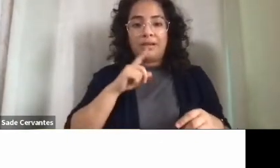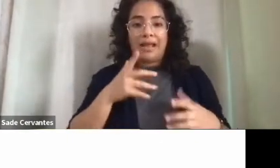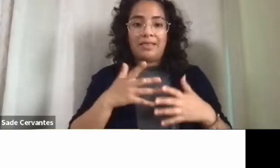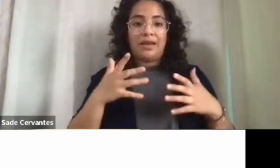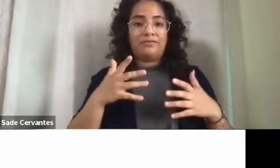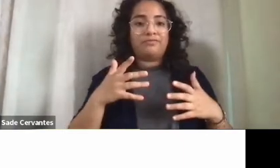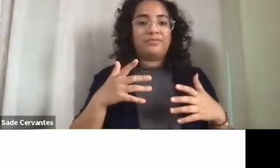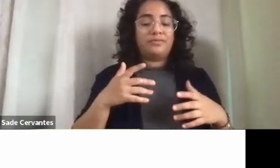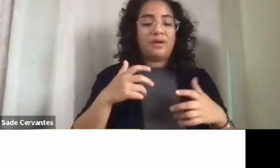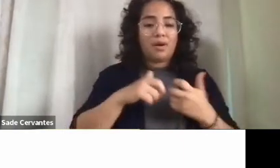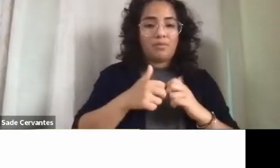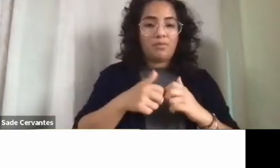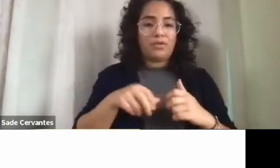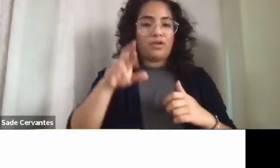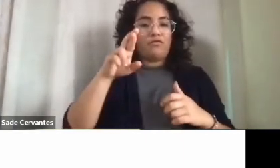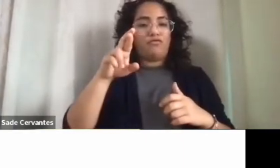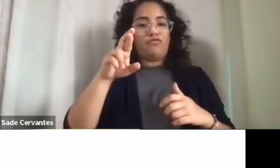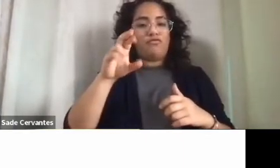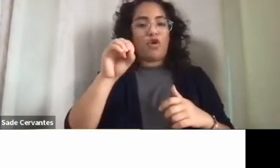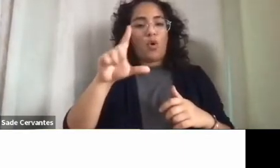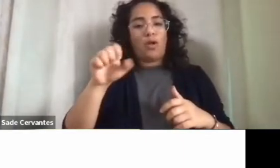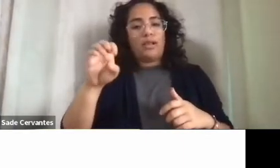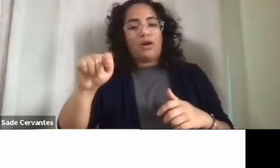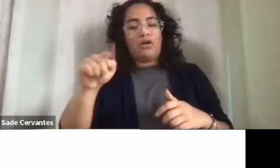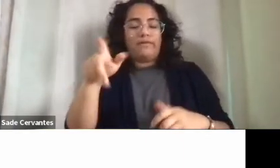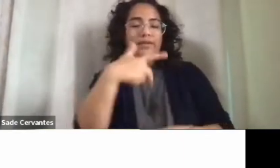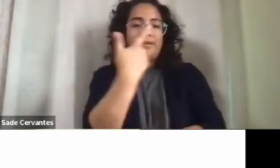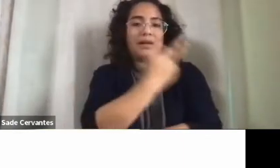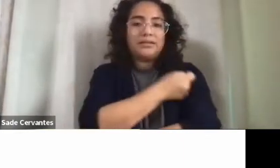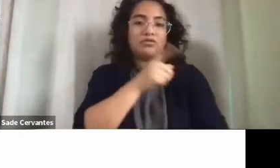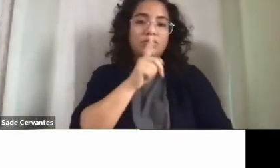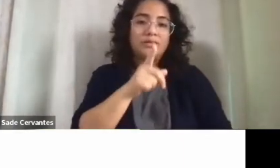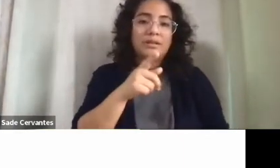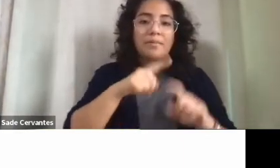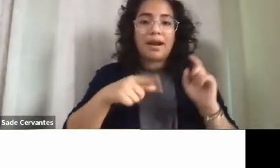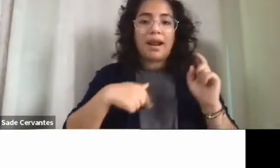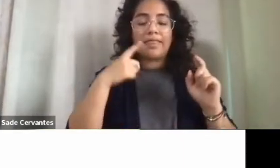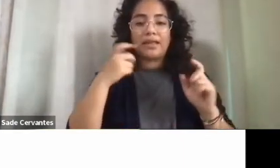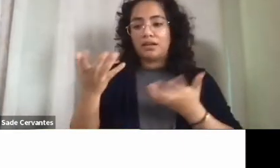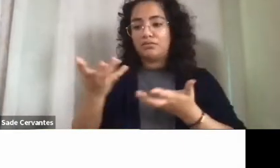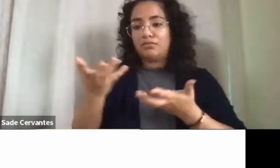of the vaccine in particular but I think the engagement of the community, you know especially